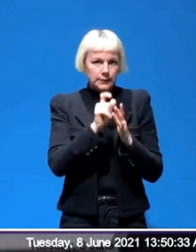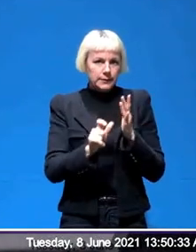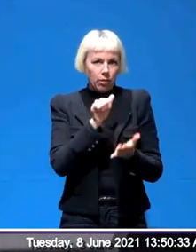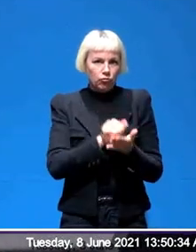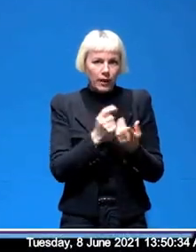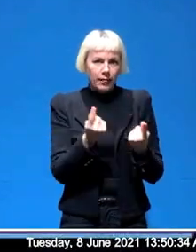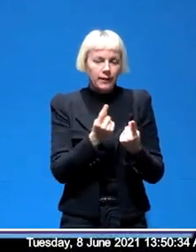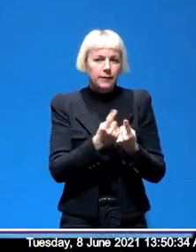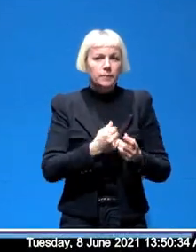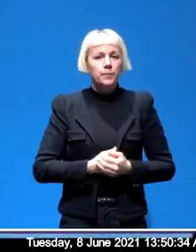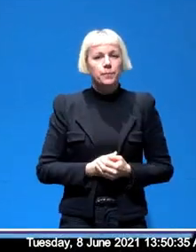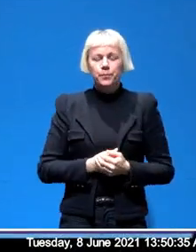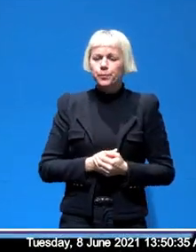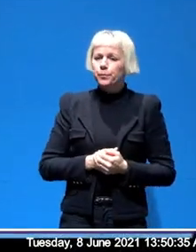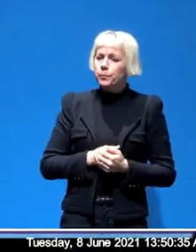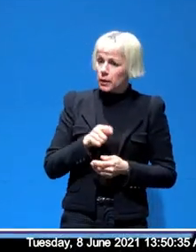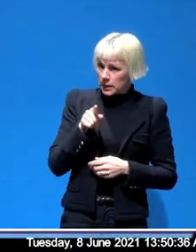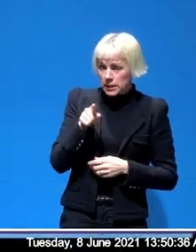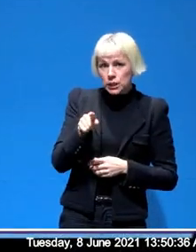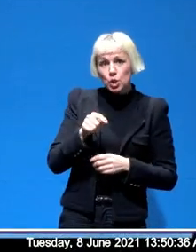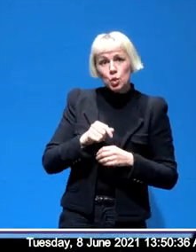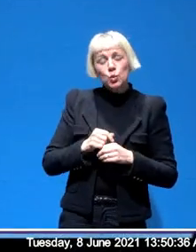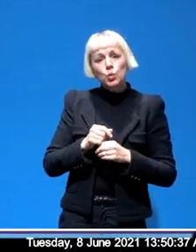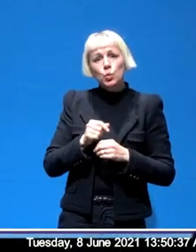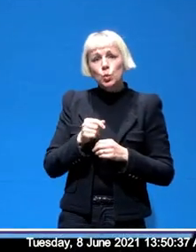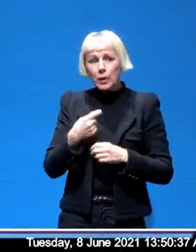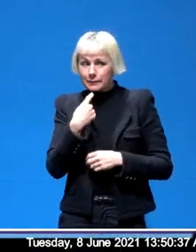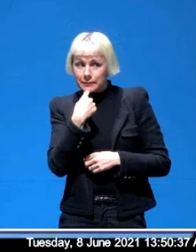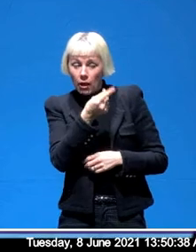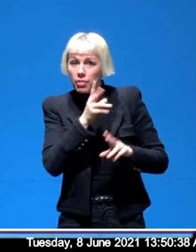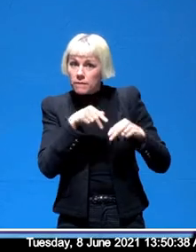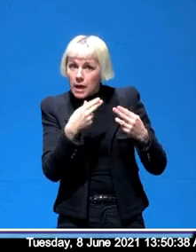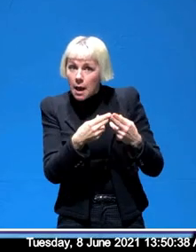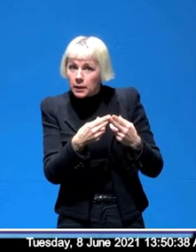Did you report back to Daniel's family about what you found out about what had happened?